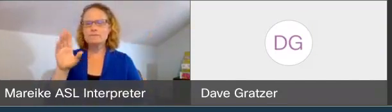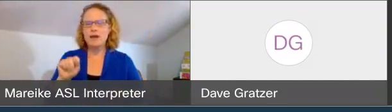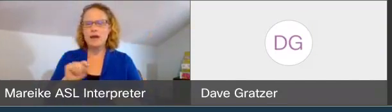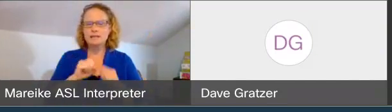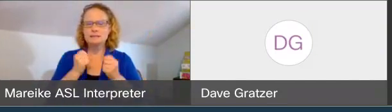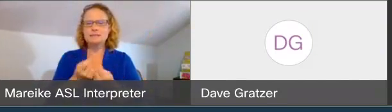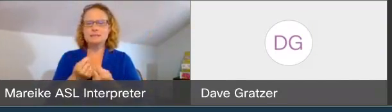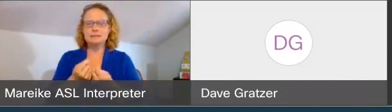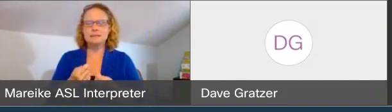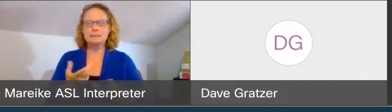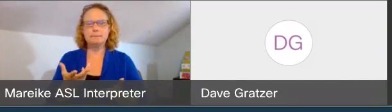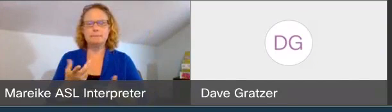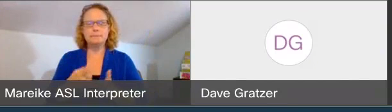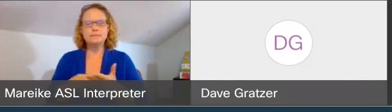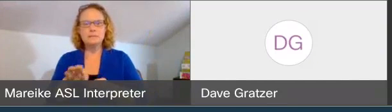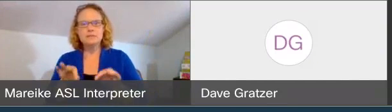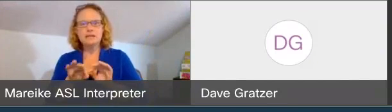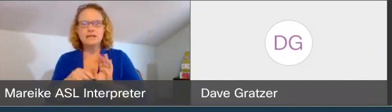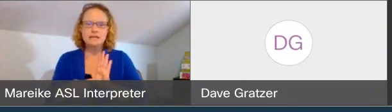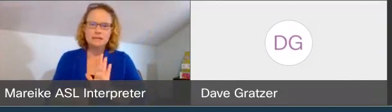what are some of the key indicators that get looked at